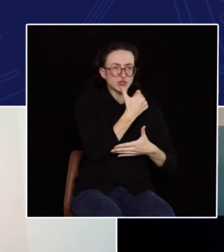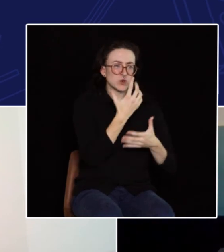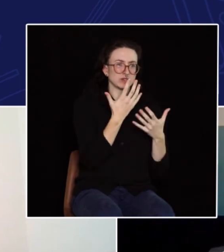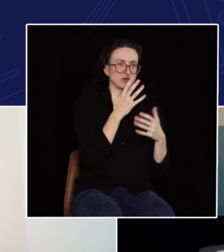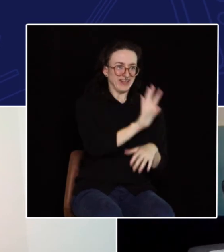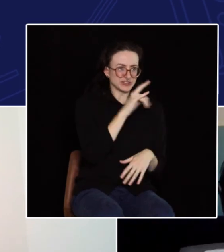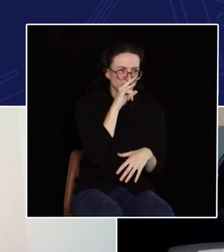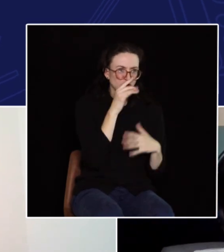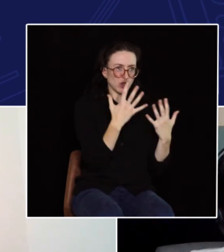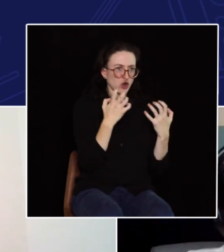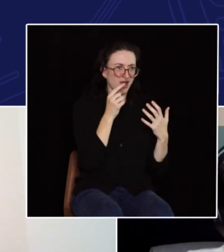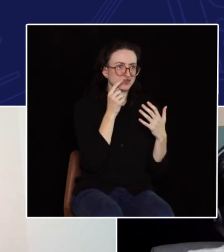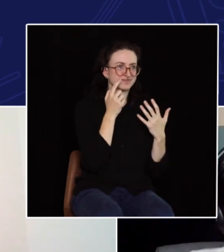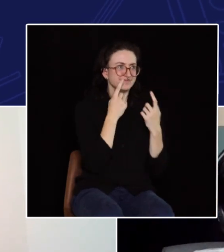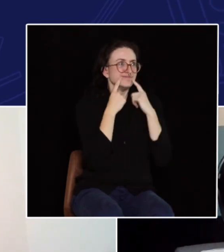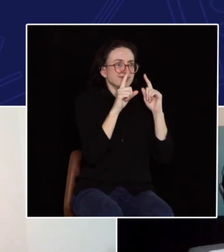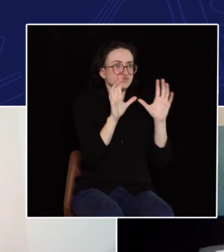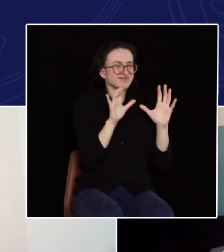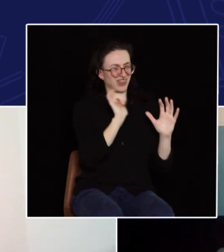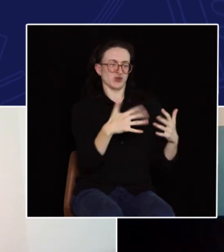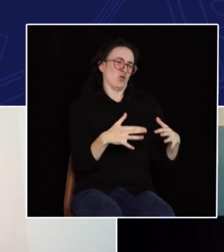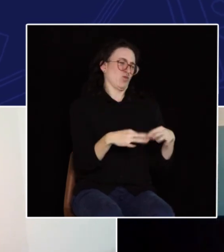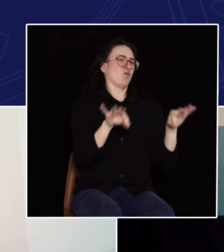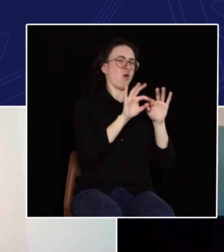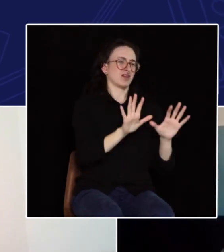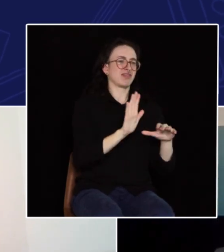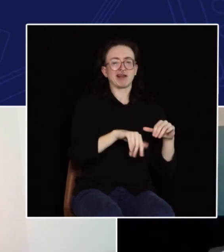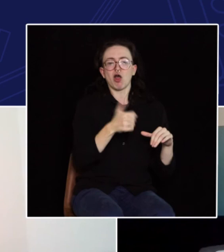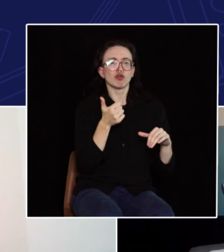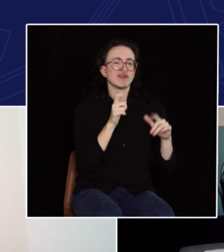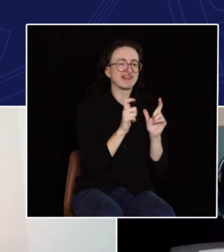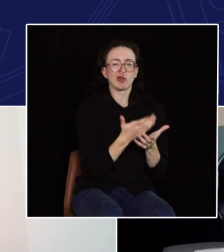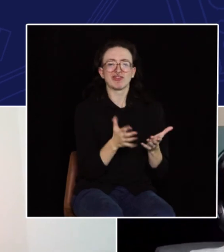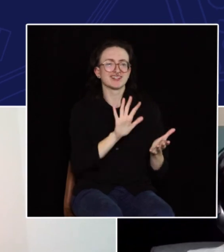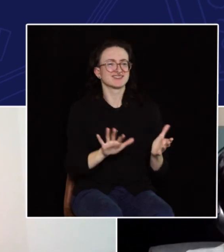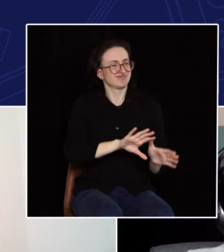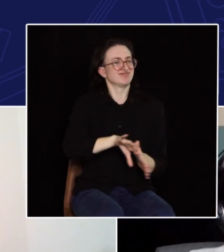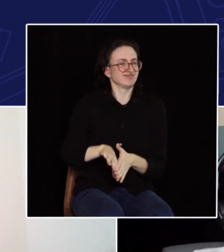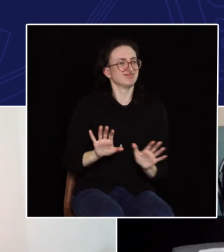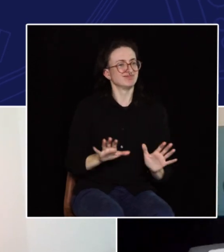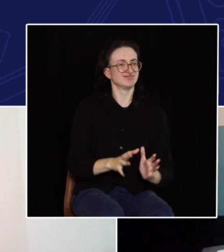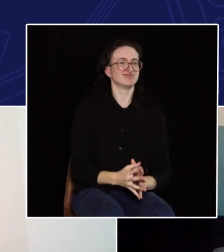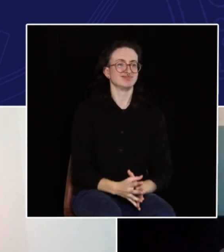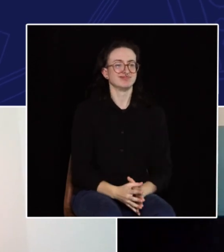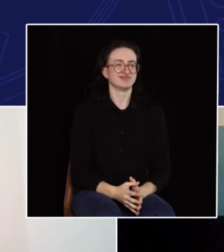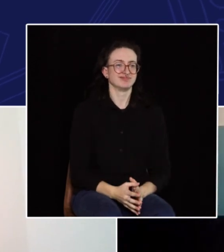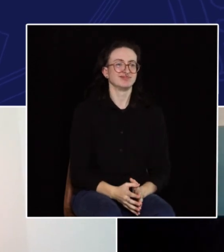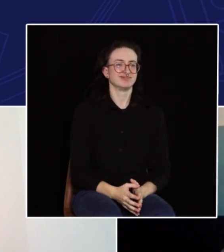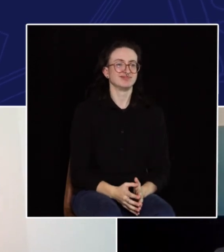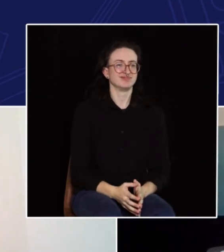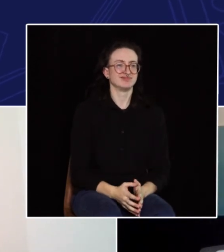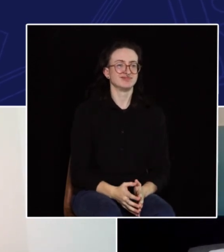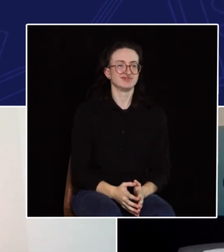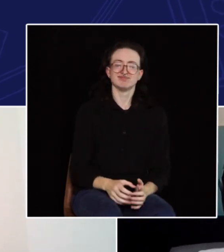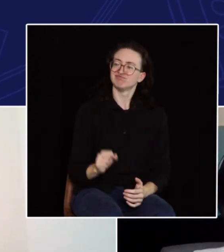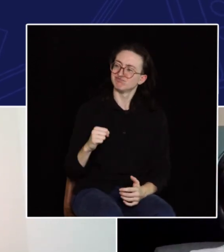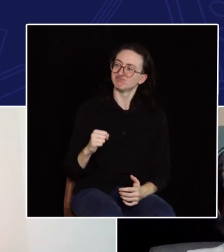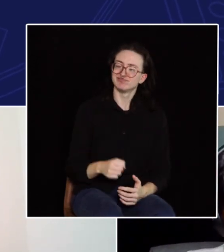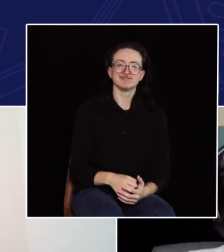I believe you are doing the best for your kids, and that's more important than the other things. Yeah.